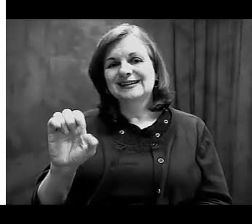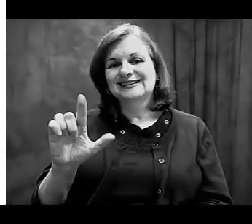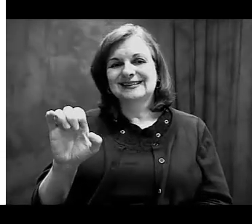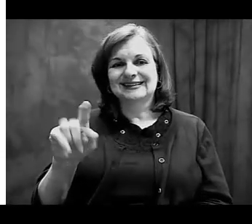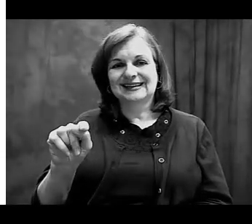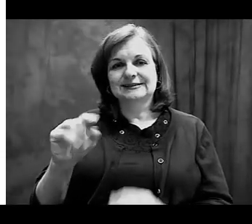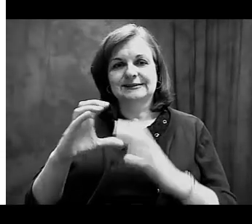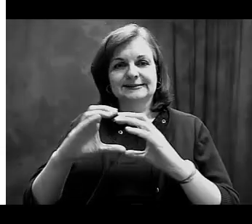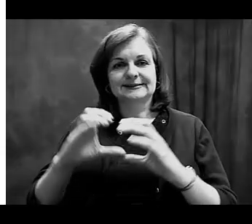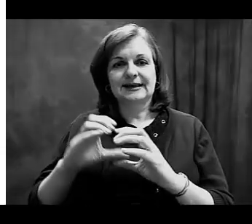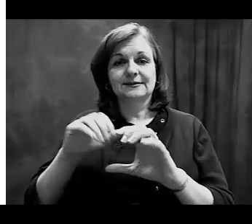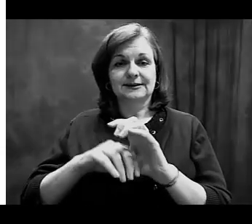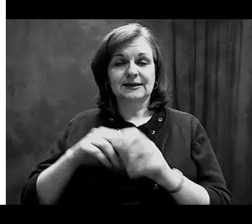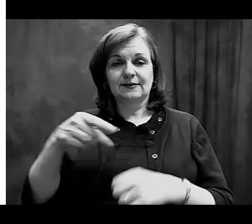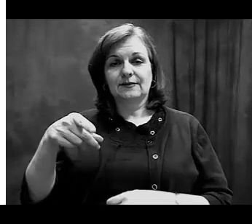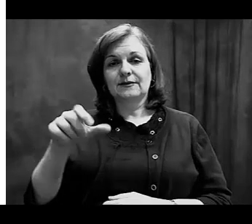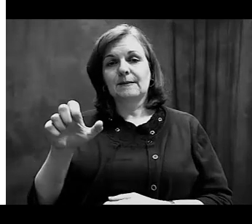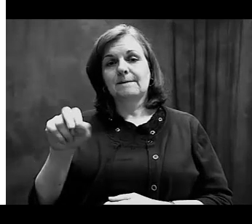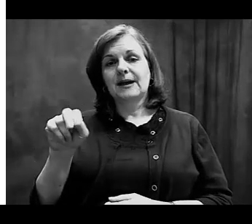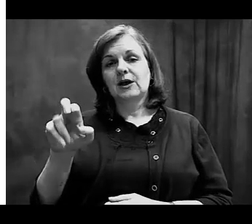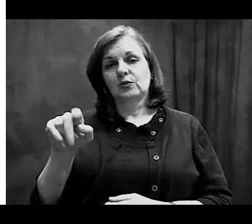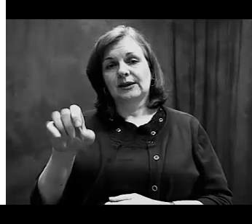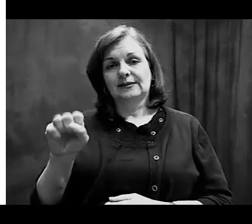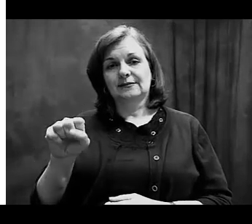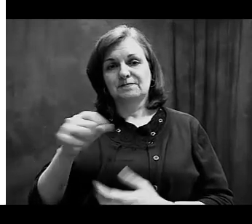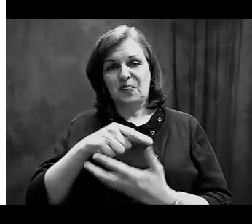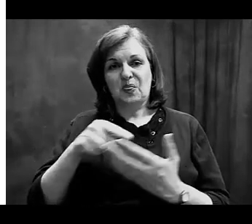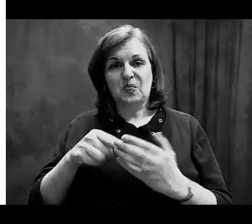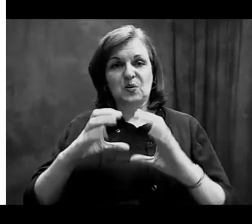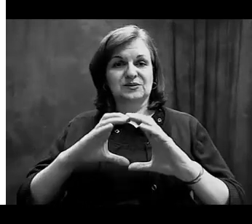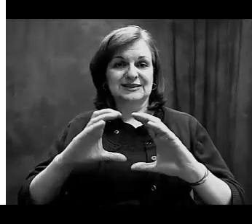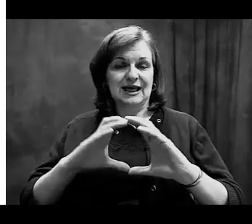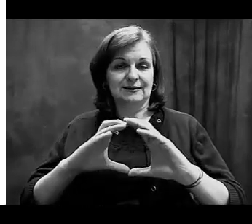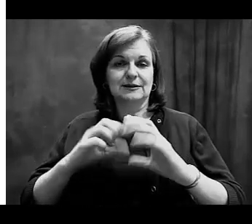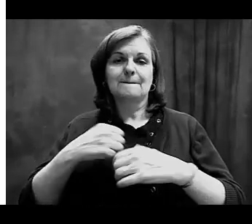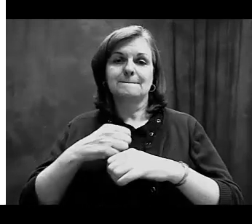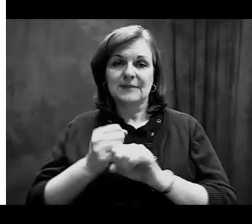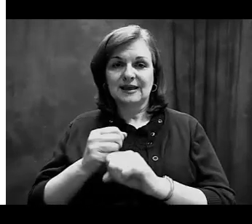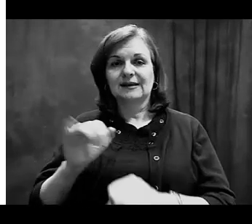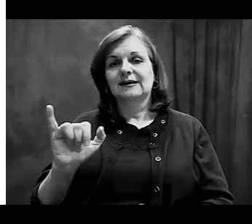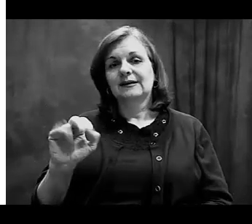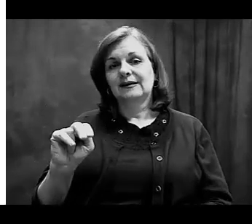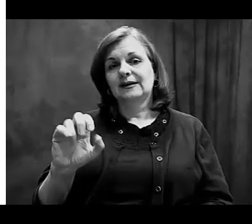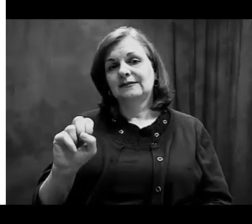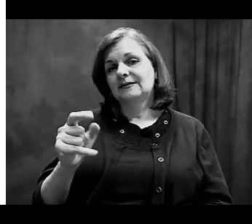the islet cells are the ones that actually make